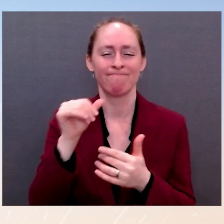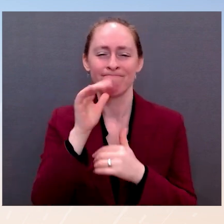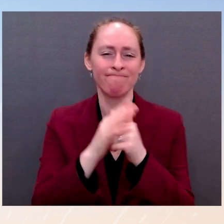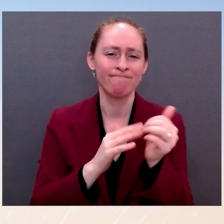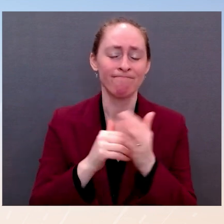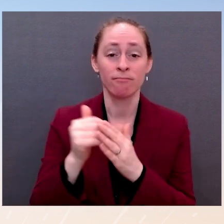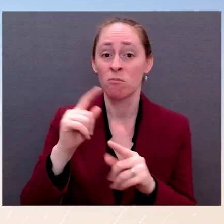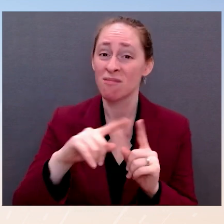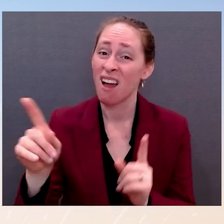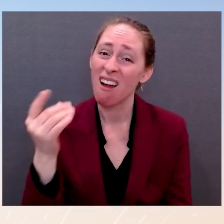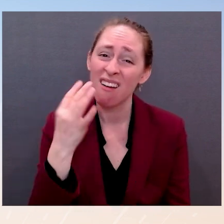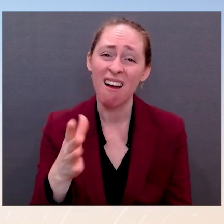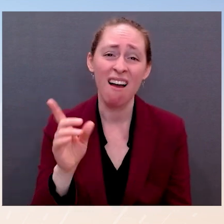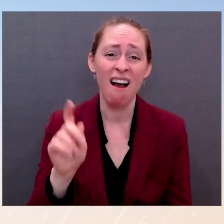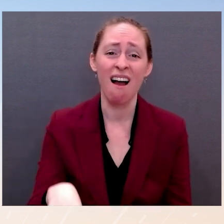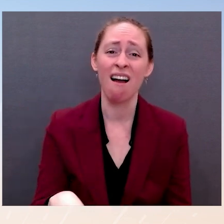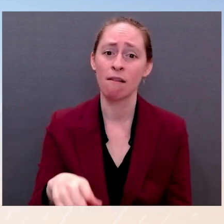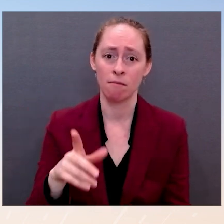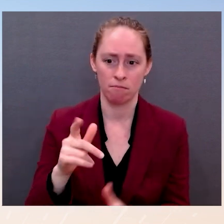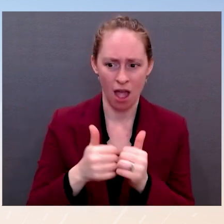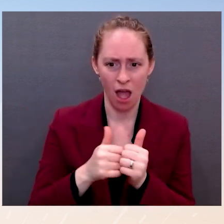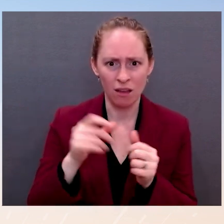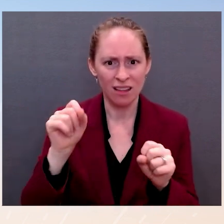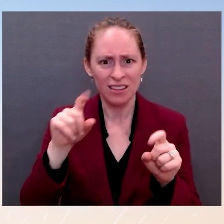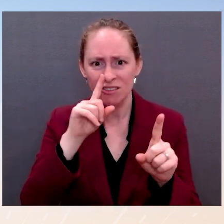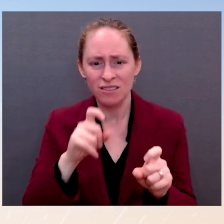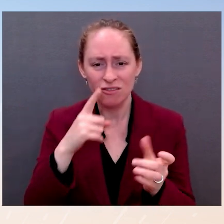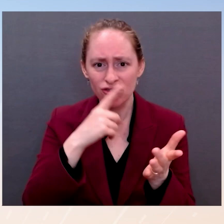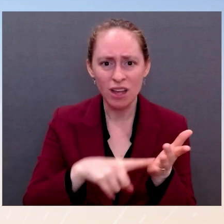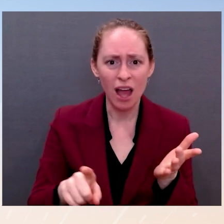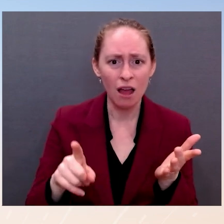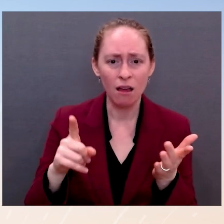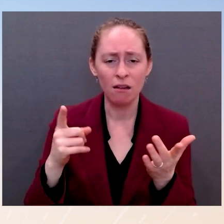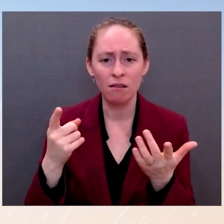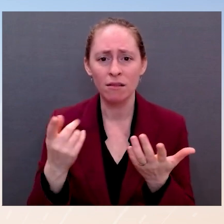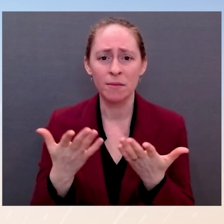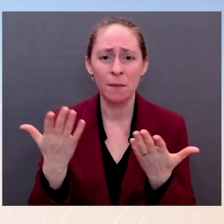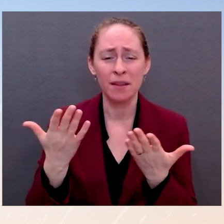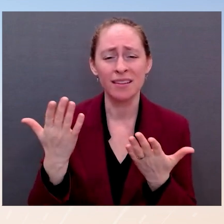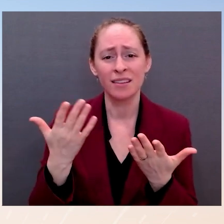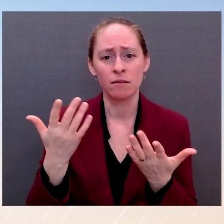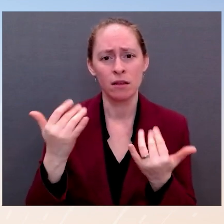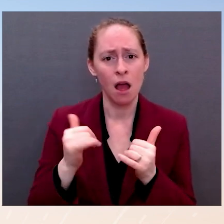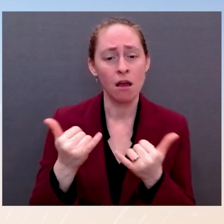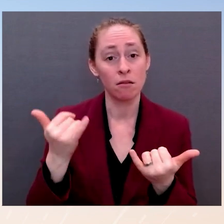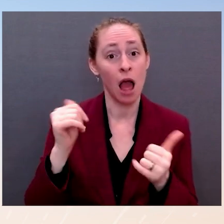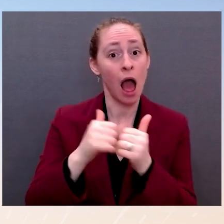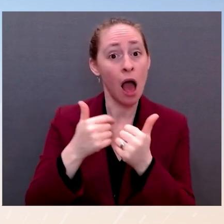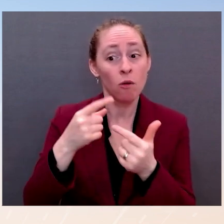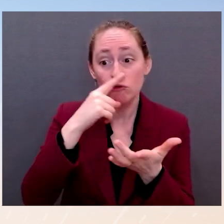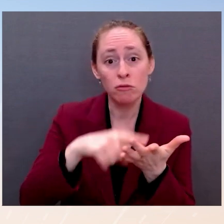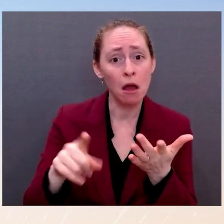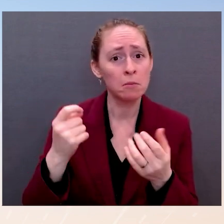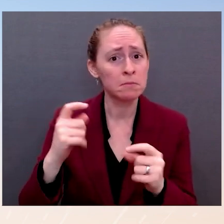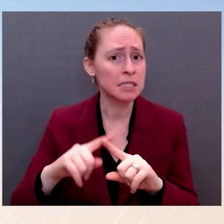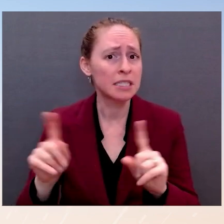But even in the screenings that have changed and it's not sort of what we think of the screening in some ways in years past.